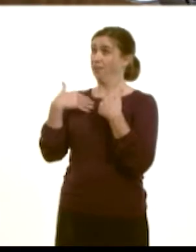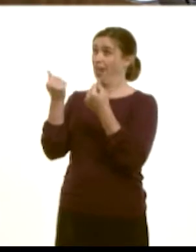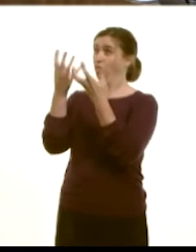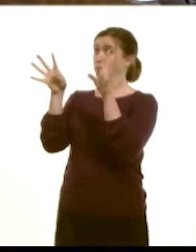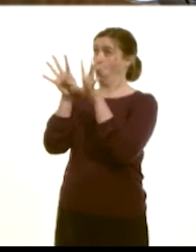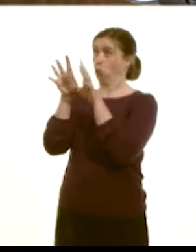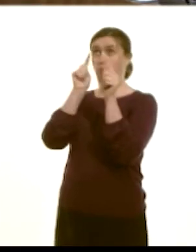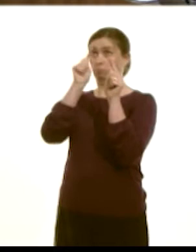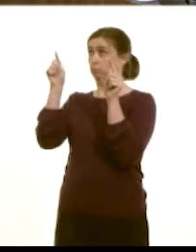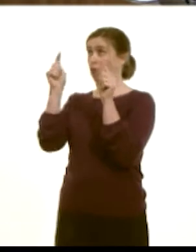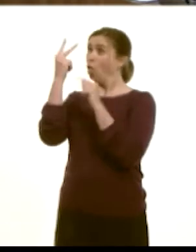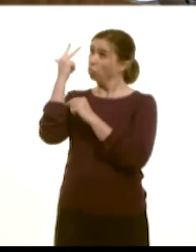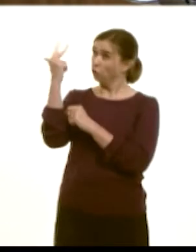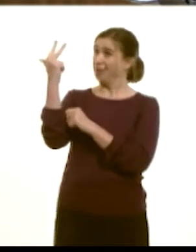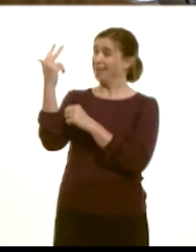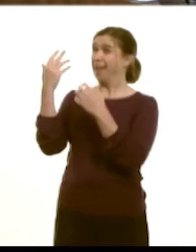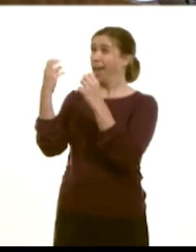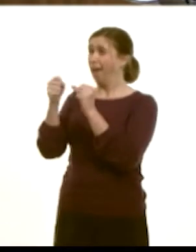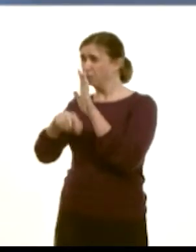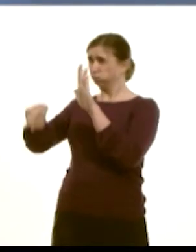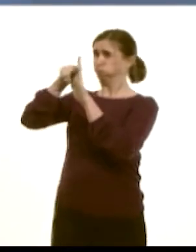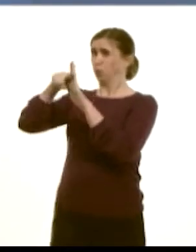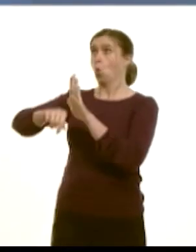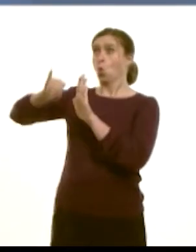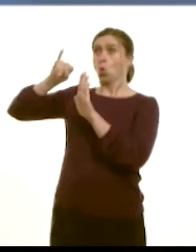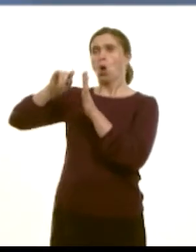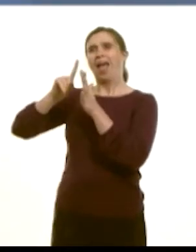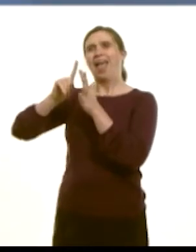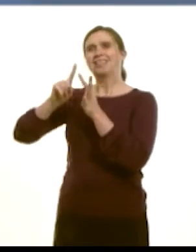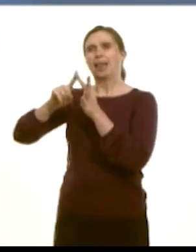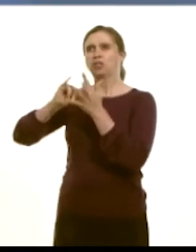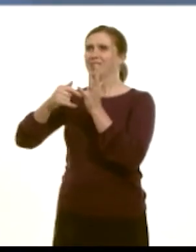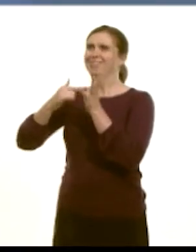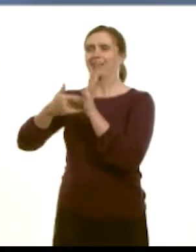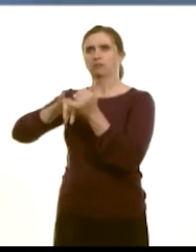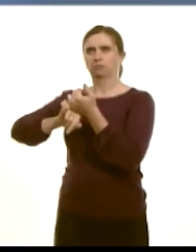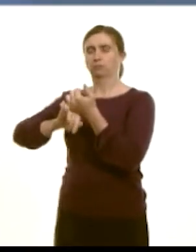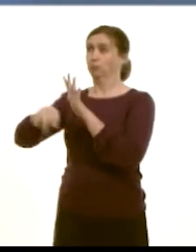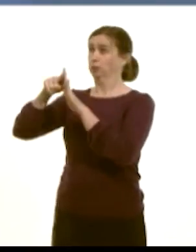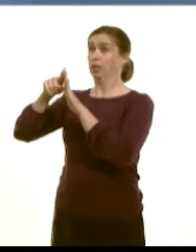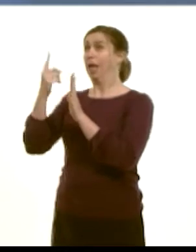are facing escalation status, and one of those health boards is at the most severe status